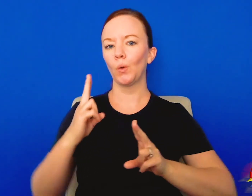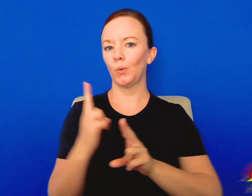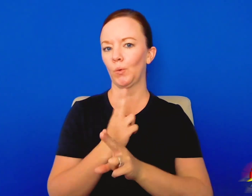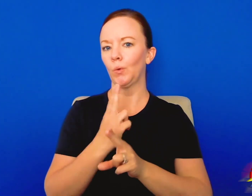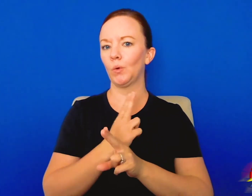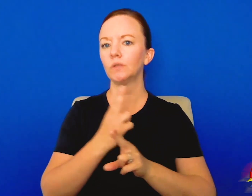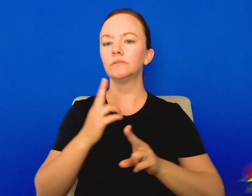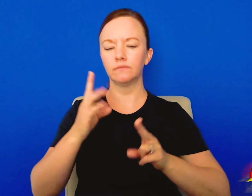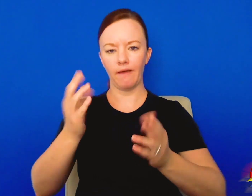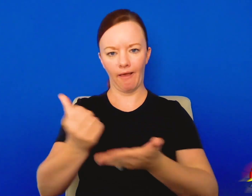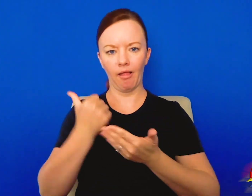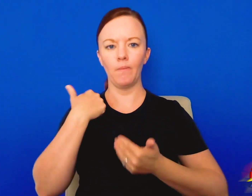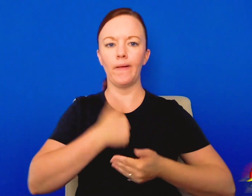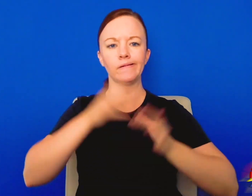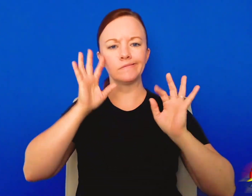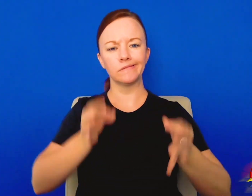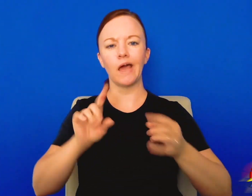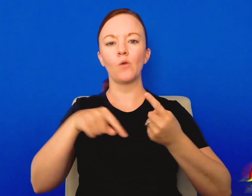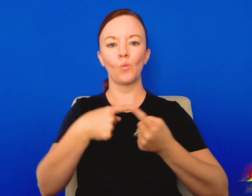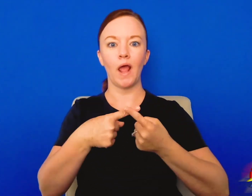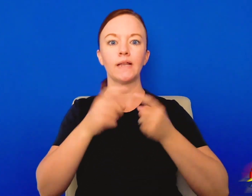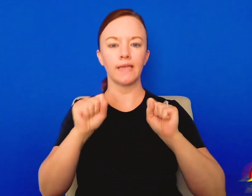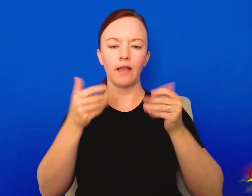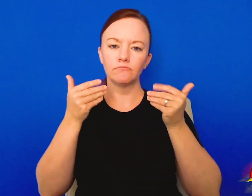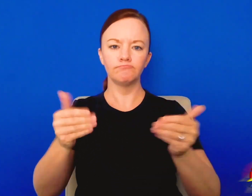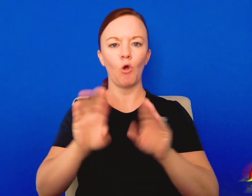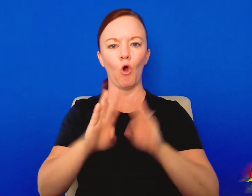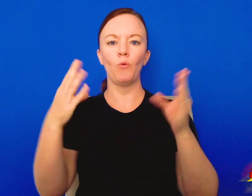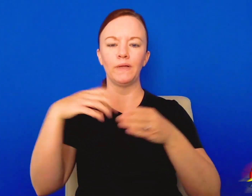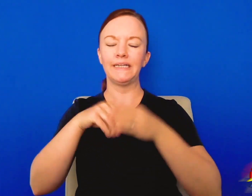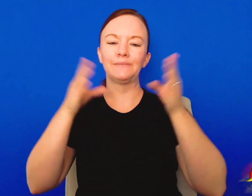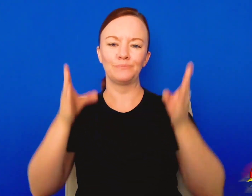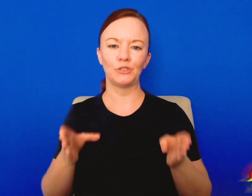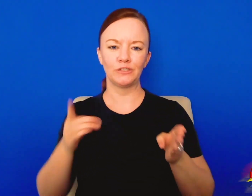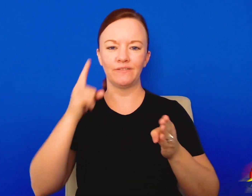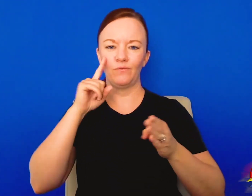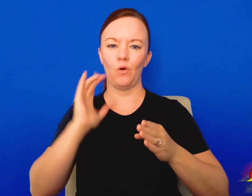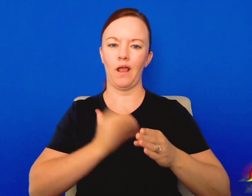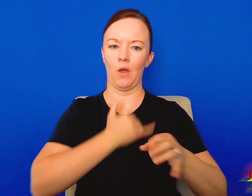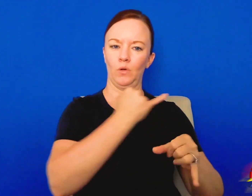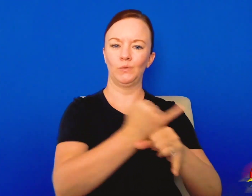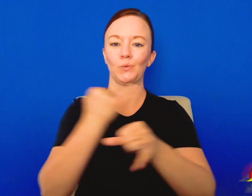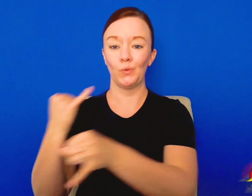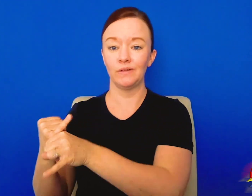THE METRICS WILL BE USED IN DETERMINING WHEN WE OPEN FOR IN-PERSON INSTRUCTION AT OUR SCHOOLS.